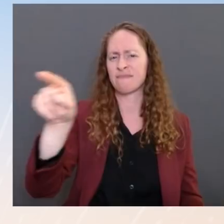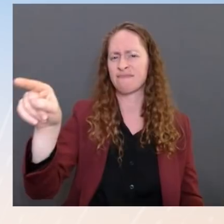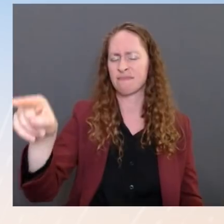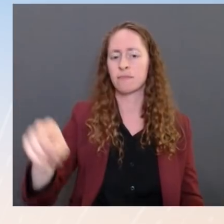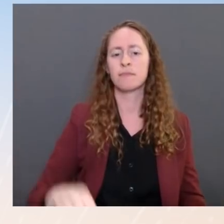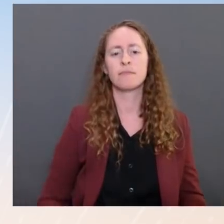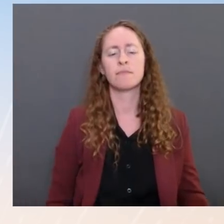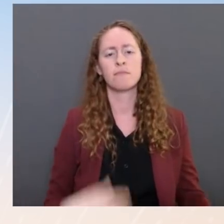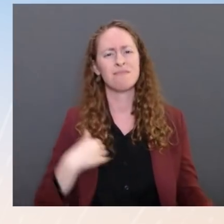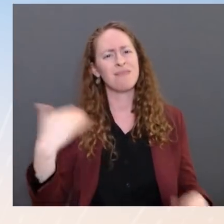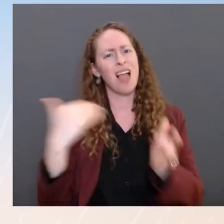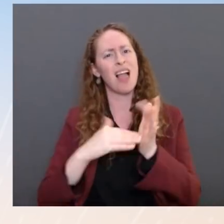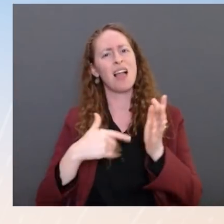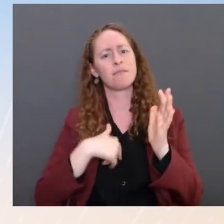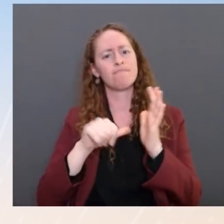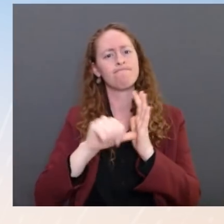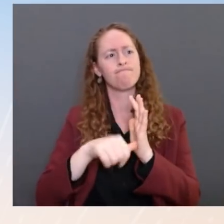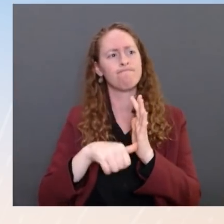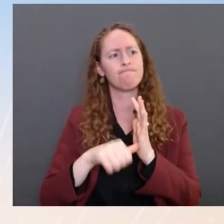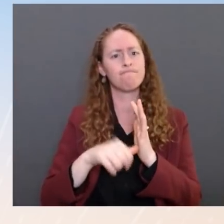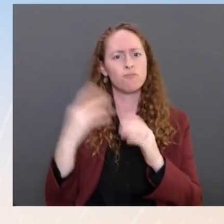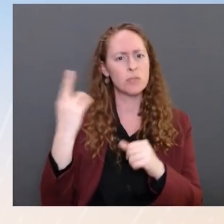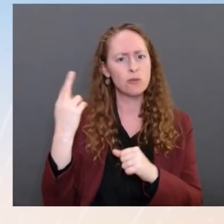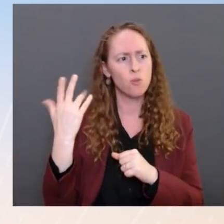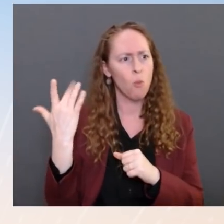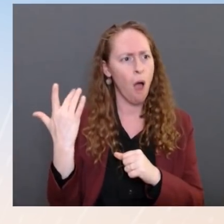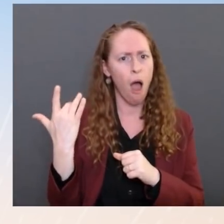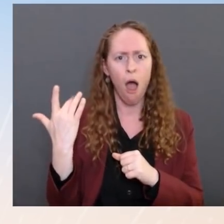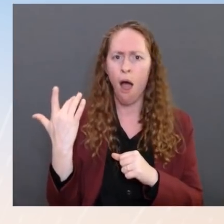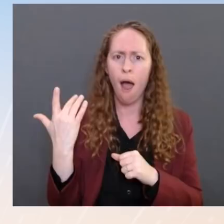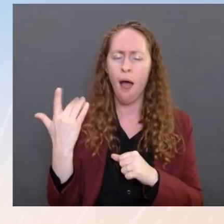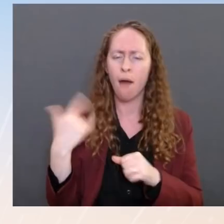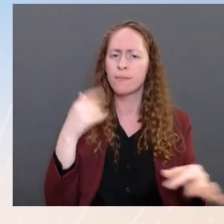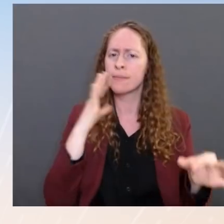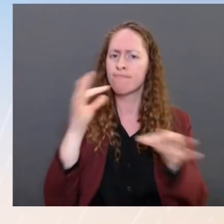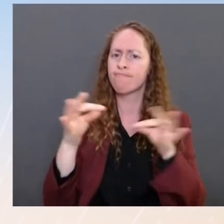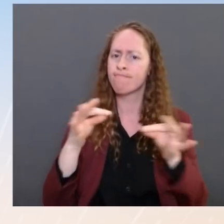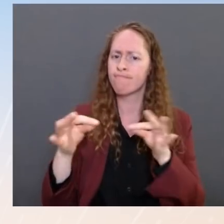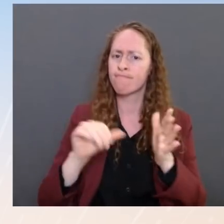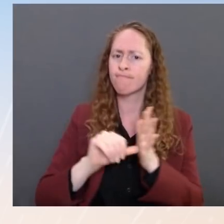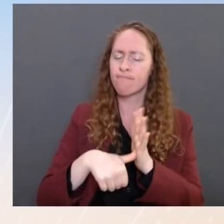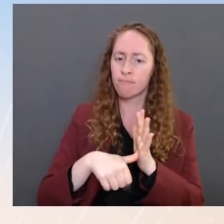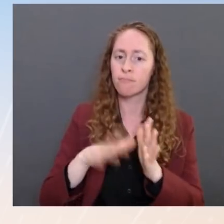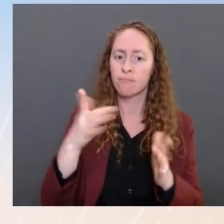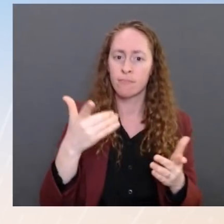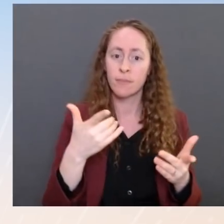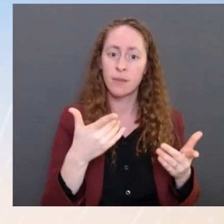And the FDA is not going to approve manufacturing again unless they are certain of the safety. Go ahead.